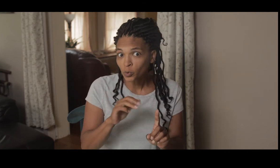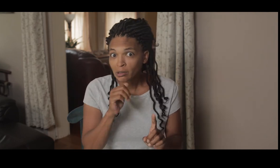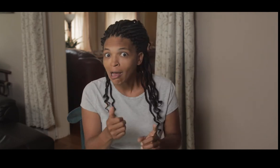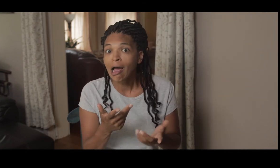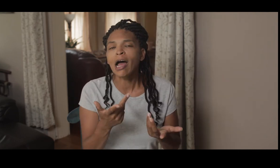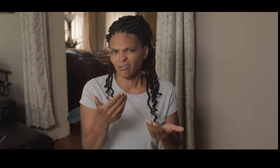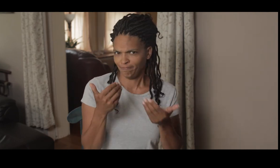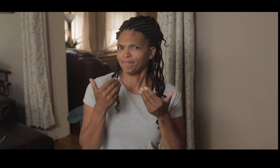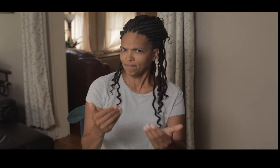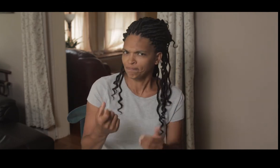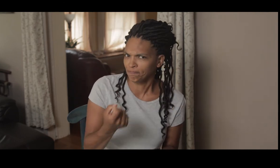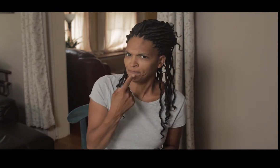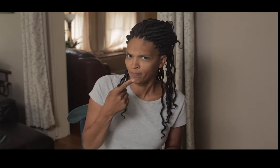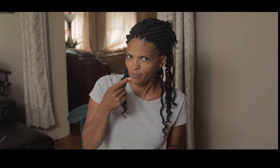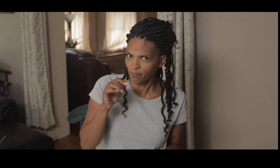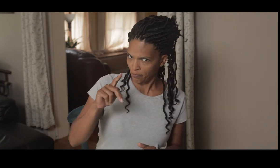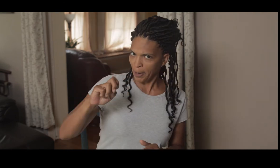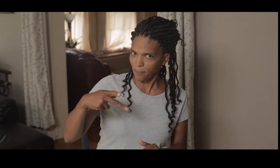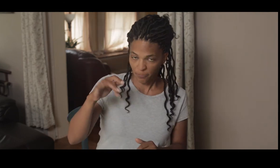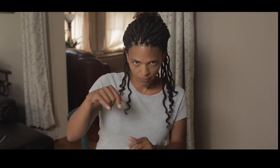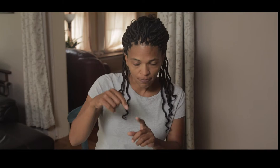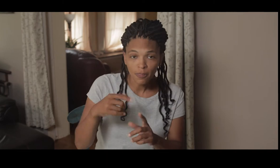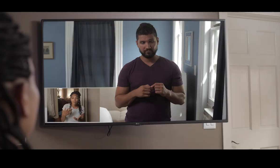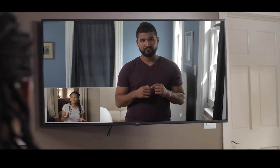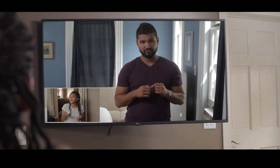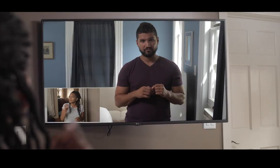That’s when someone would start PEP. Uh huh.